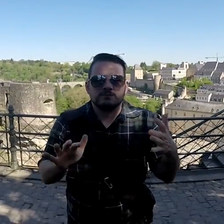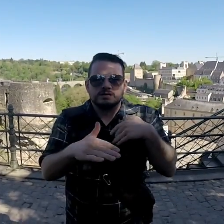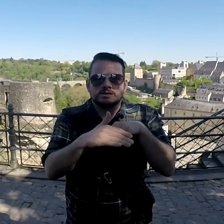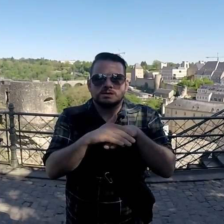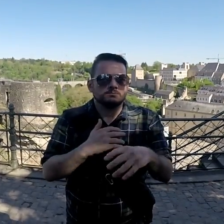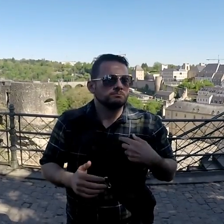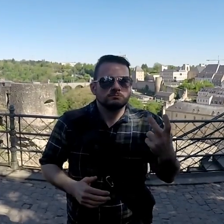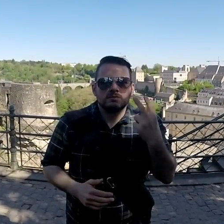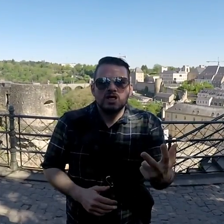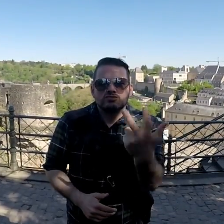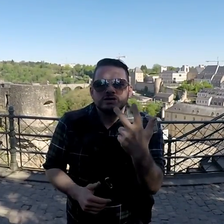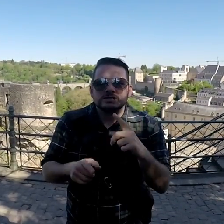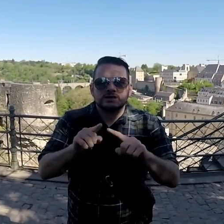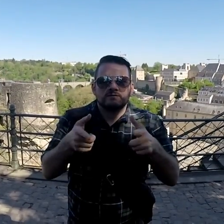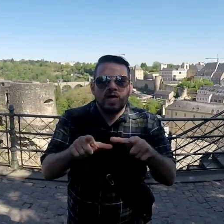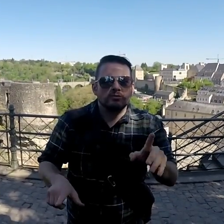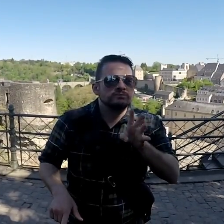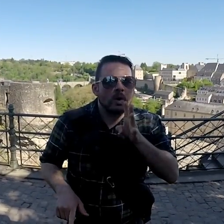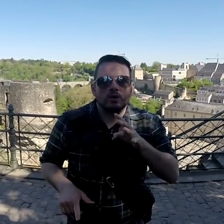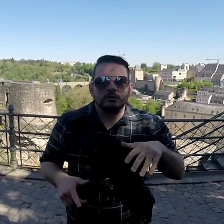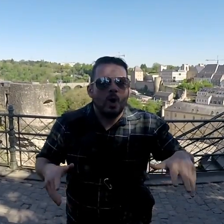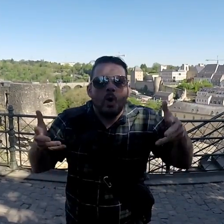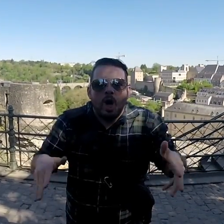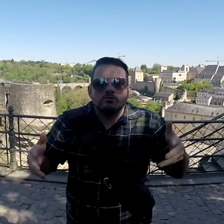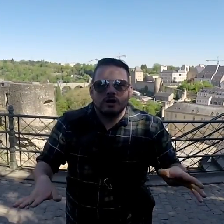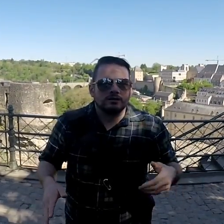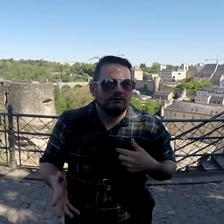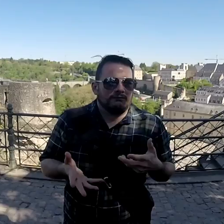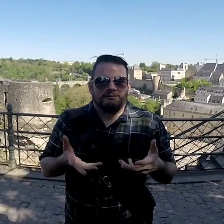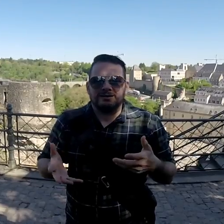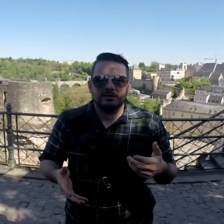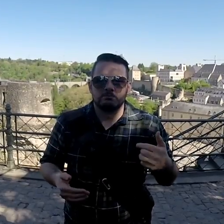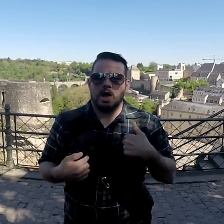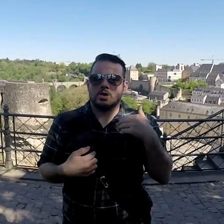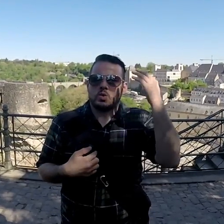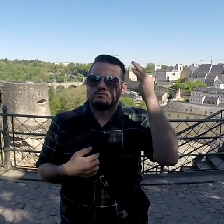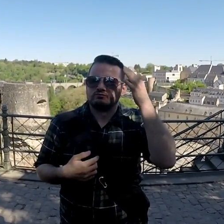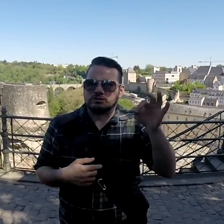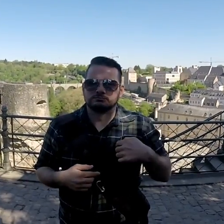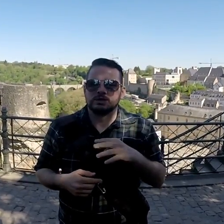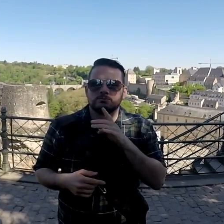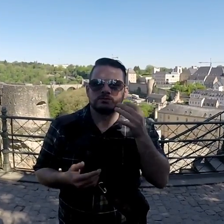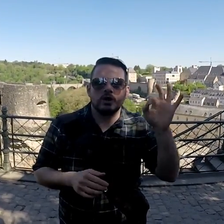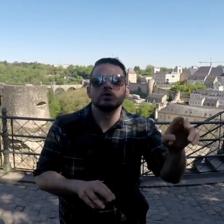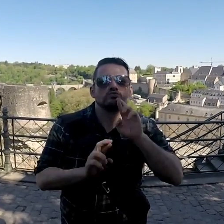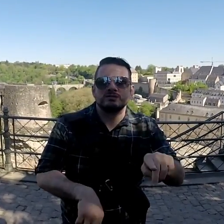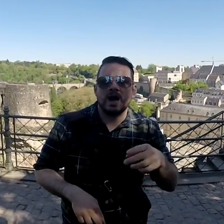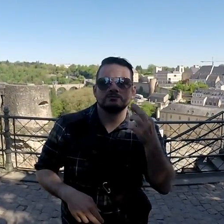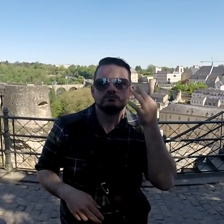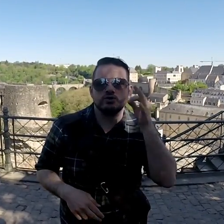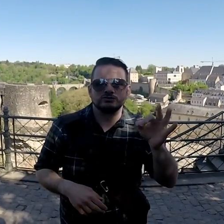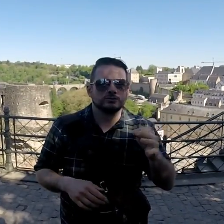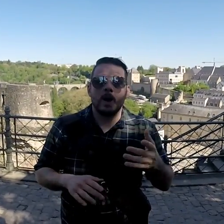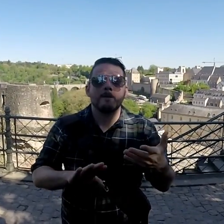As soon as we came here, we have seen three different languages already. I was trying to adapt to them. Since I already know French, they do respond in French.